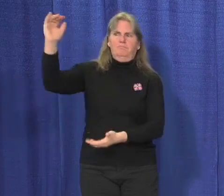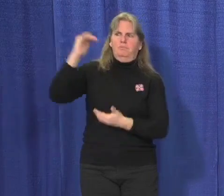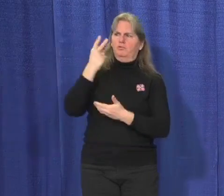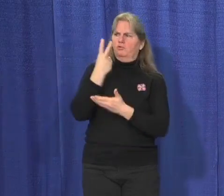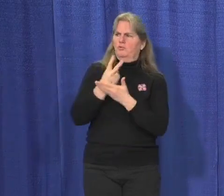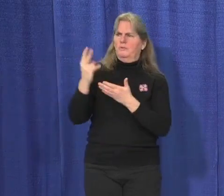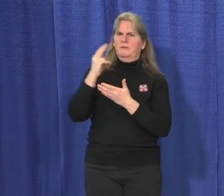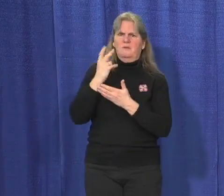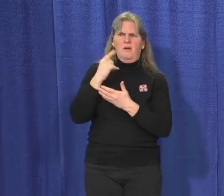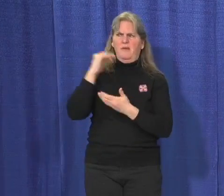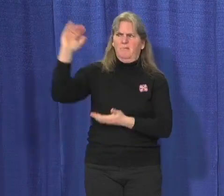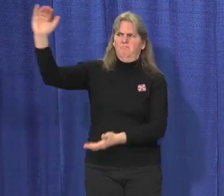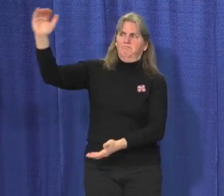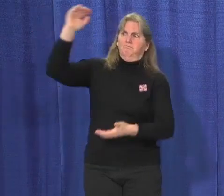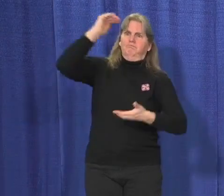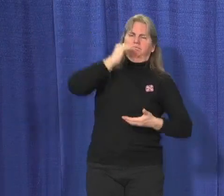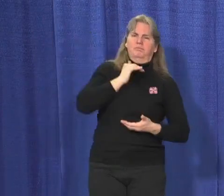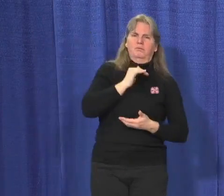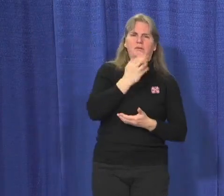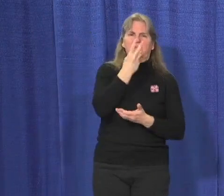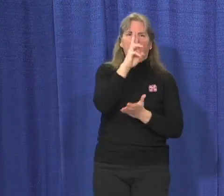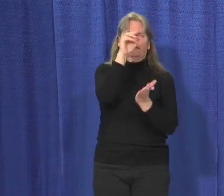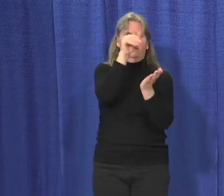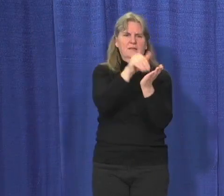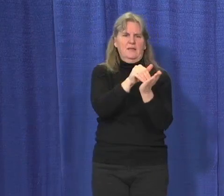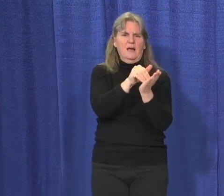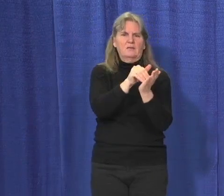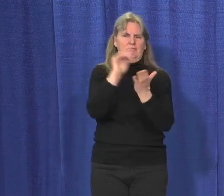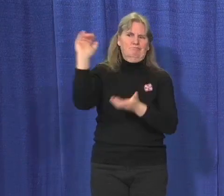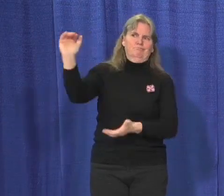We got that large allotment a couple weeks ago which was the